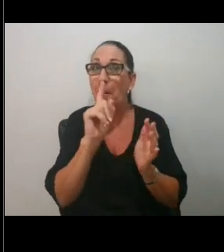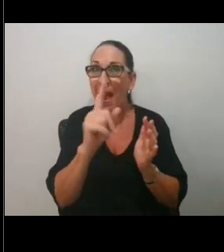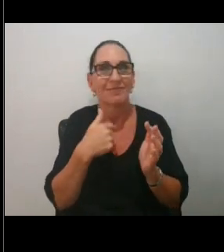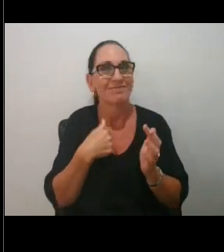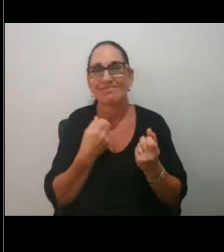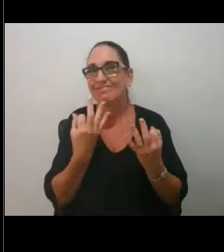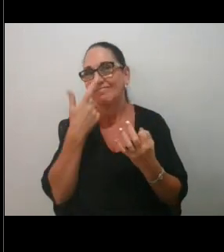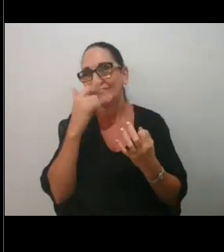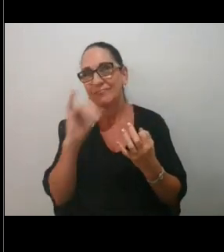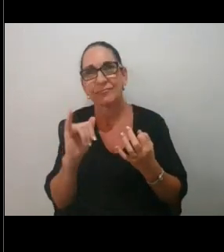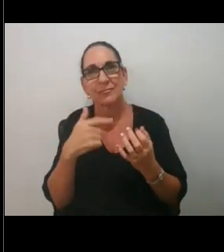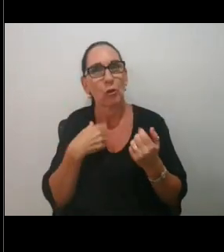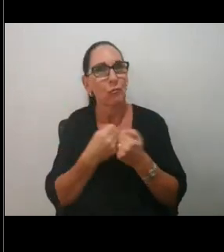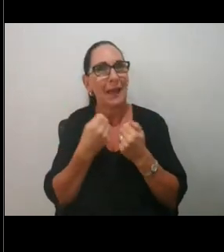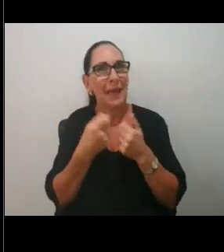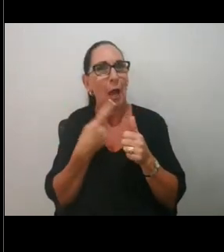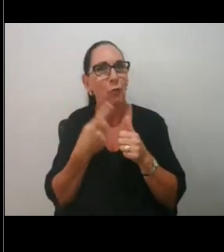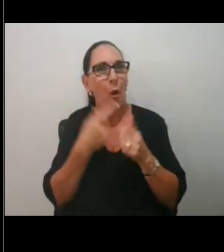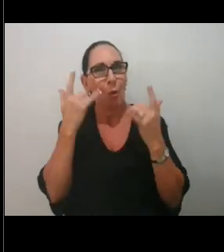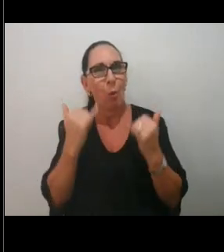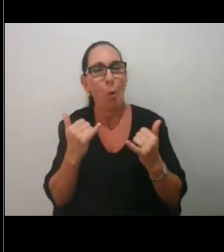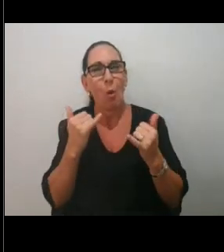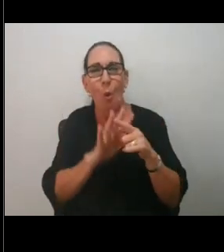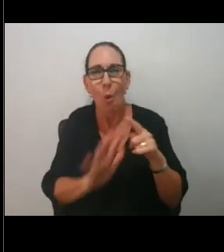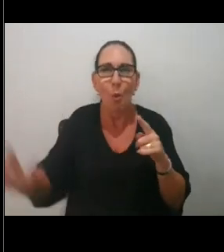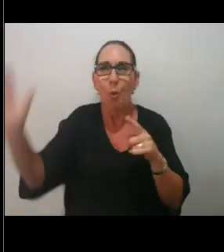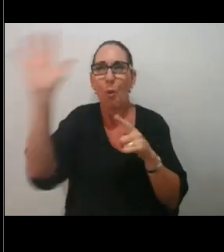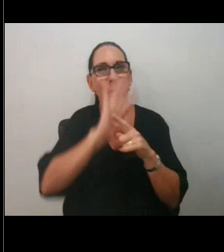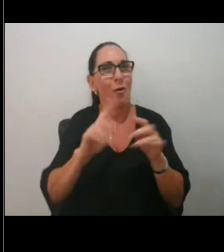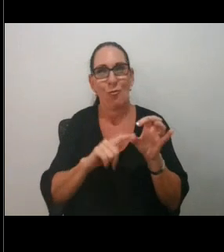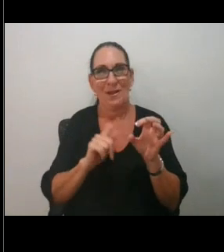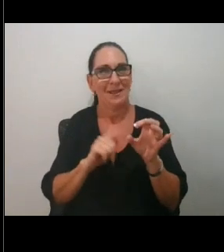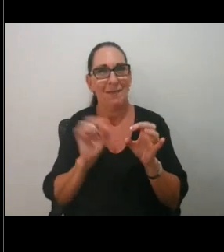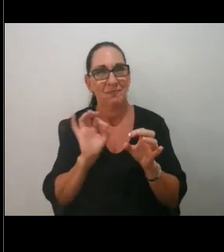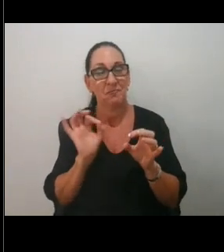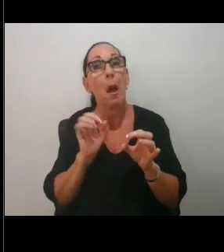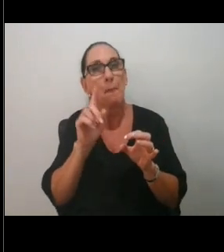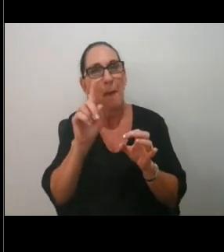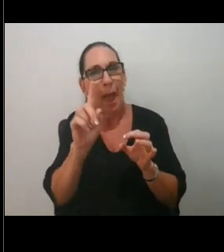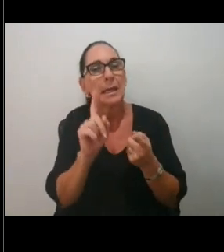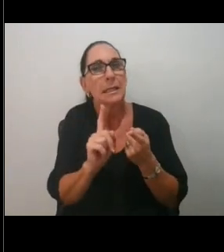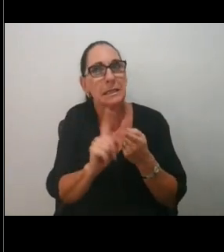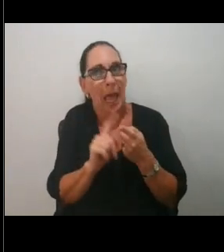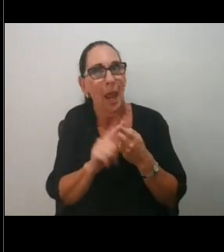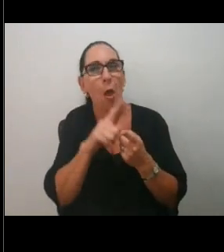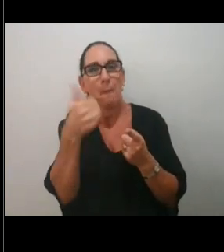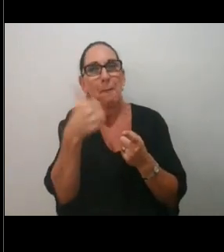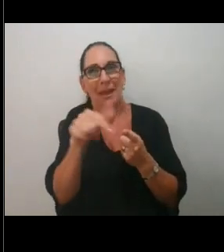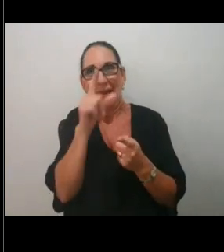in Queensland there is still a way of accessing it if you do live outside those areas thank you Penny